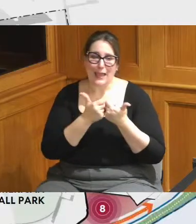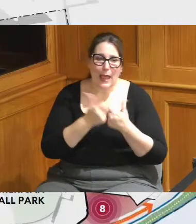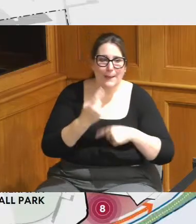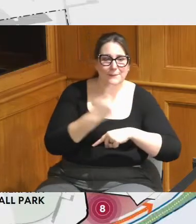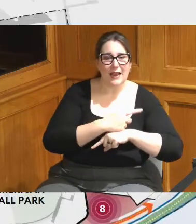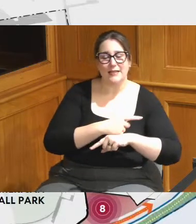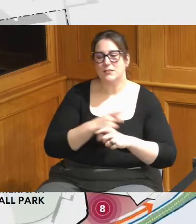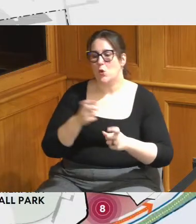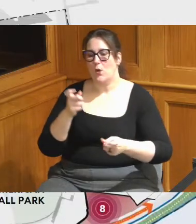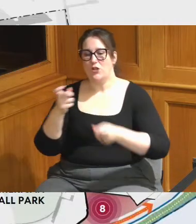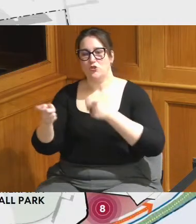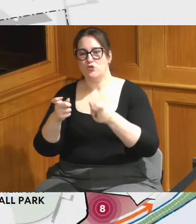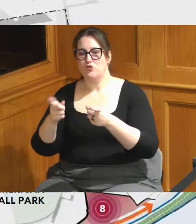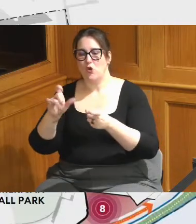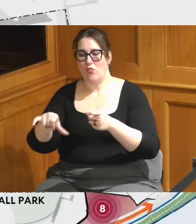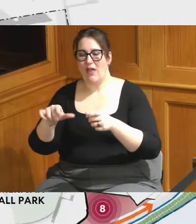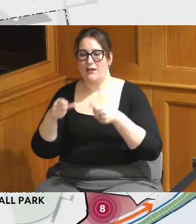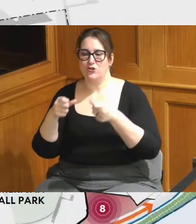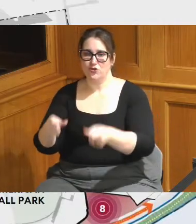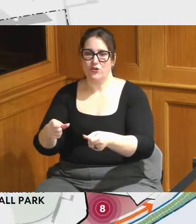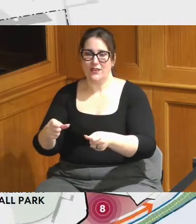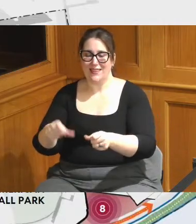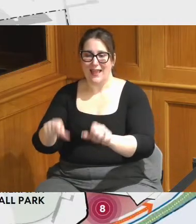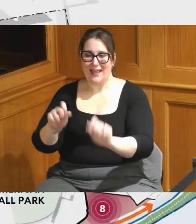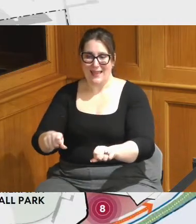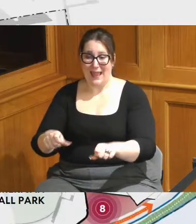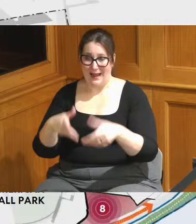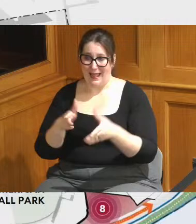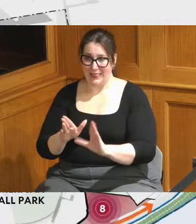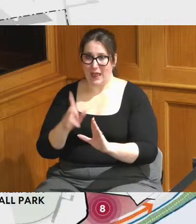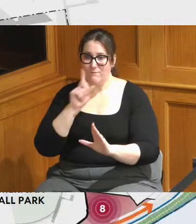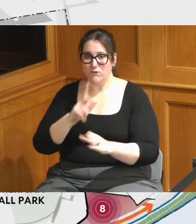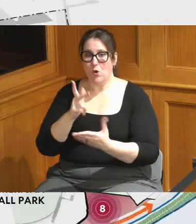street that can expand and perform for some of the larger events you might have and then also